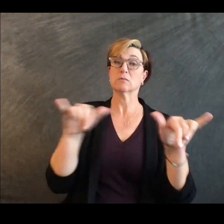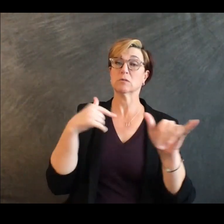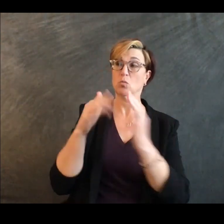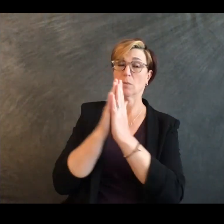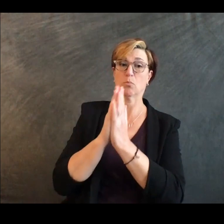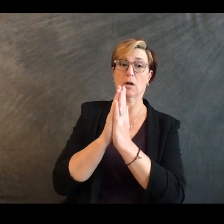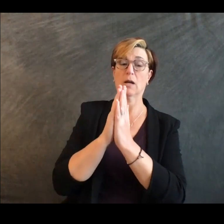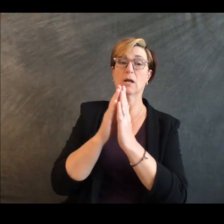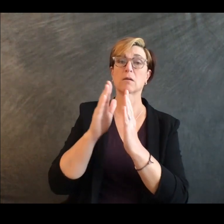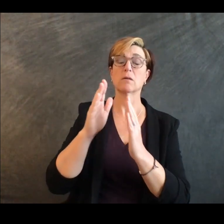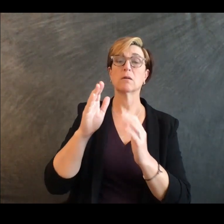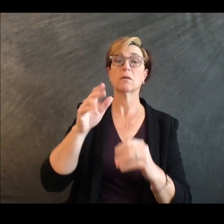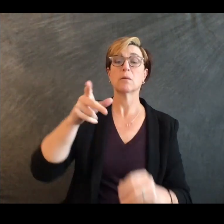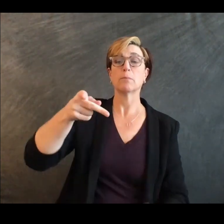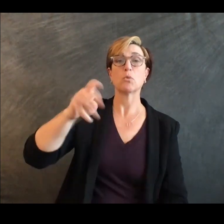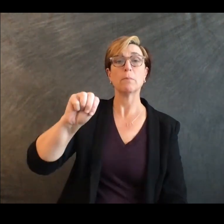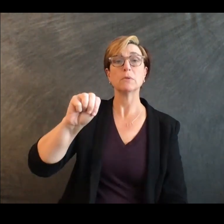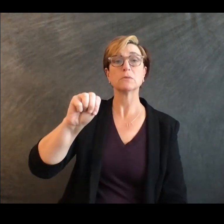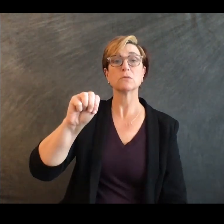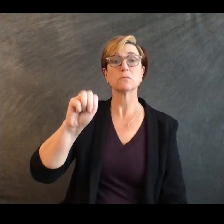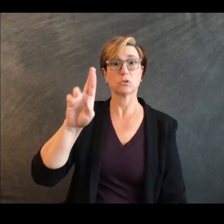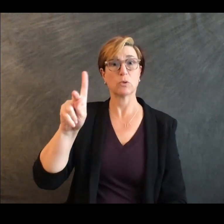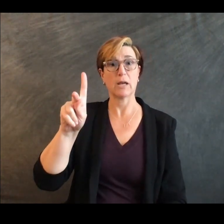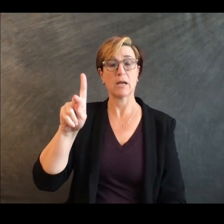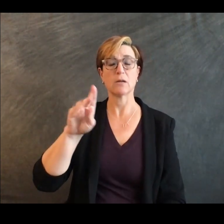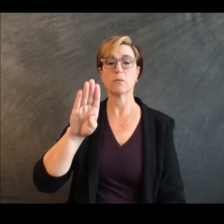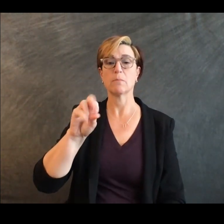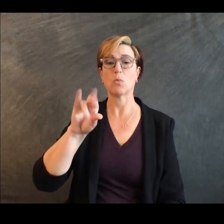a great friend of ours he loves this country he loves his country but he